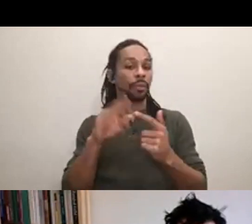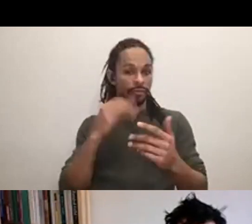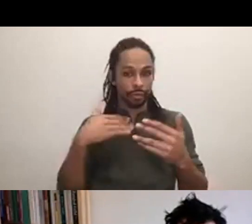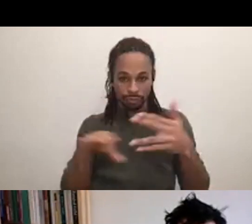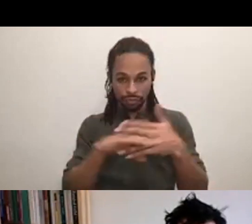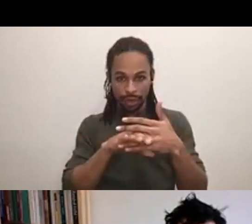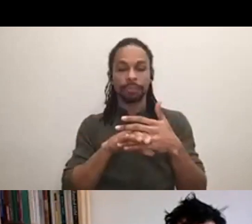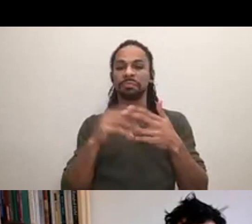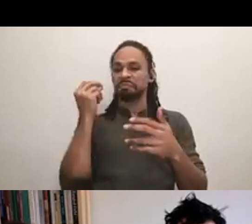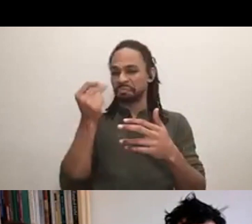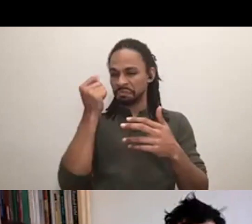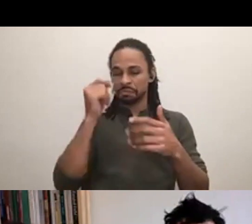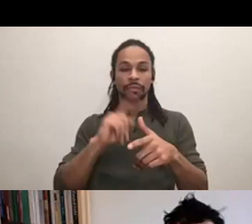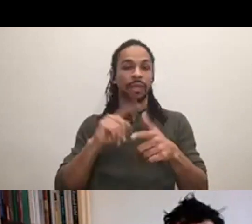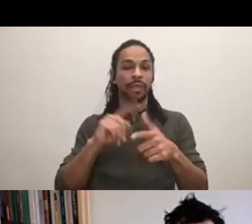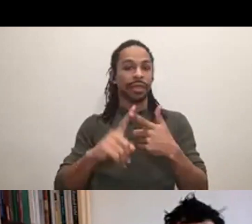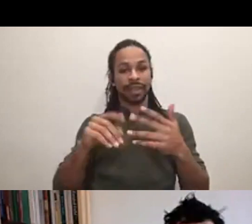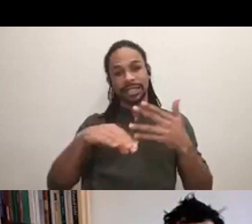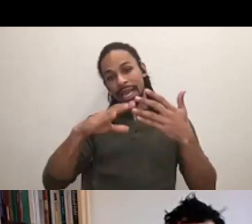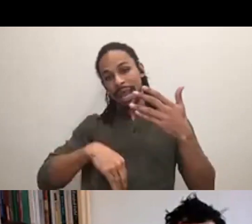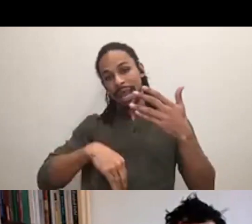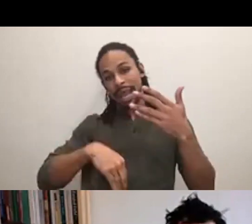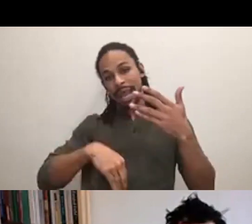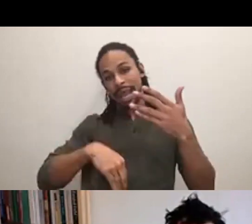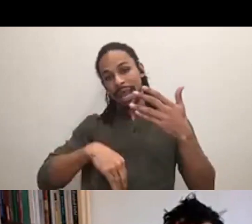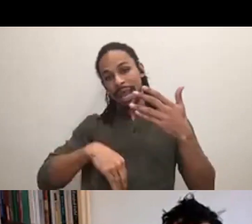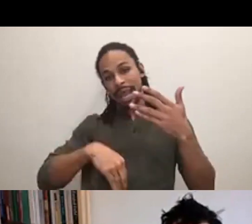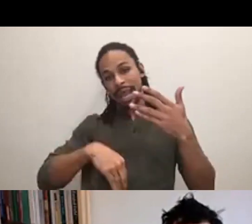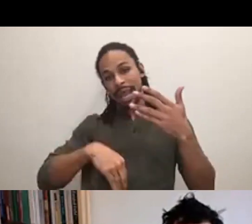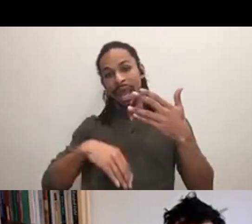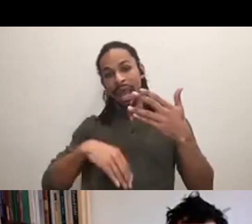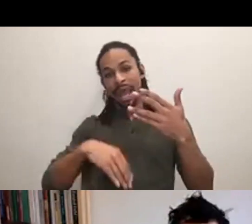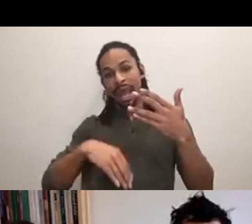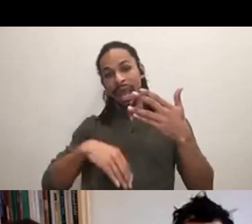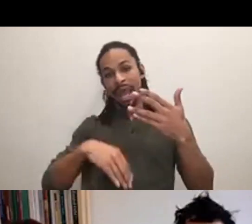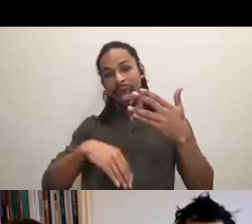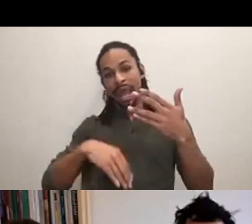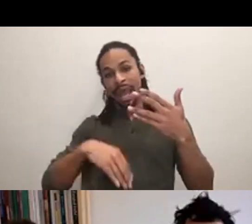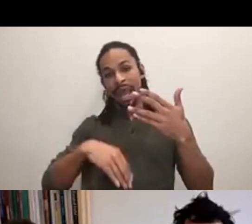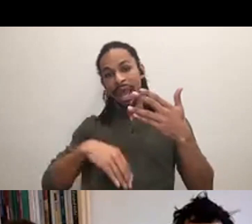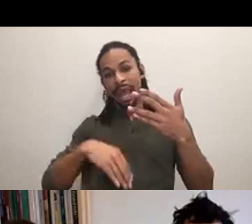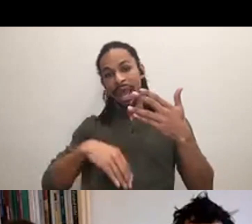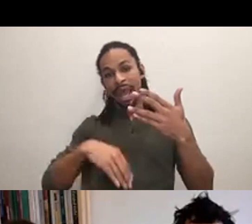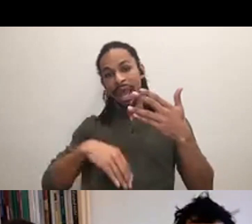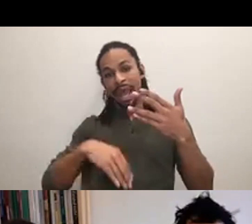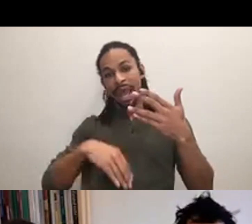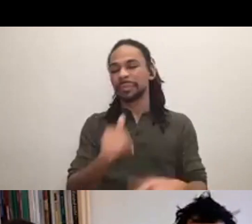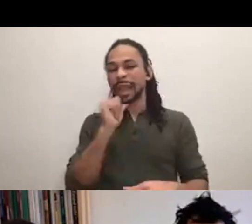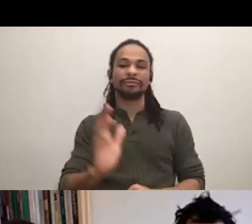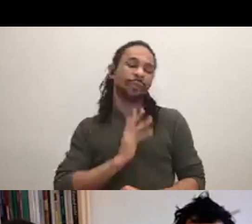be the potluck time which will be kind of a more informal part of the event where we'll